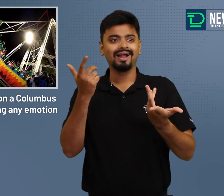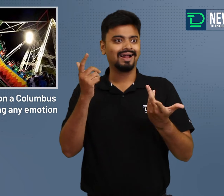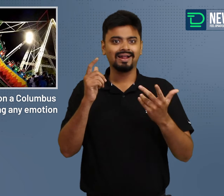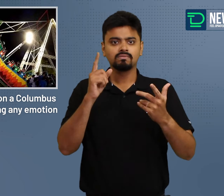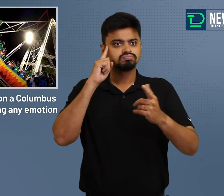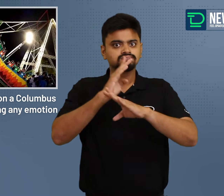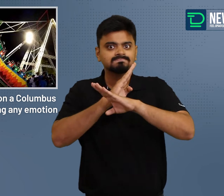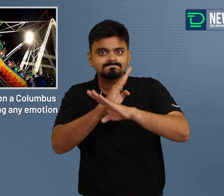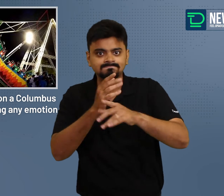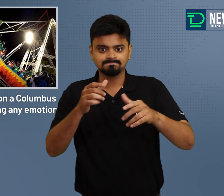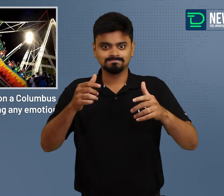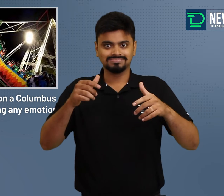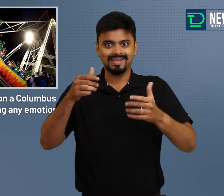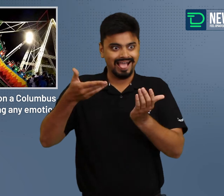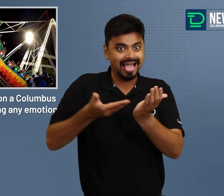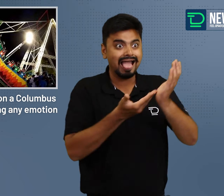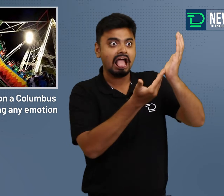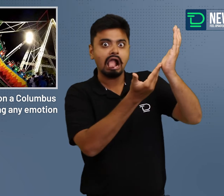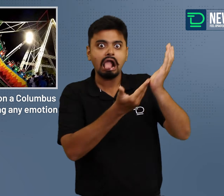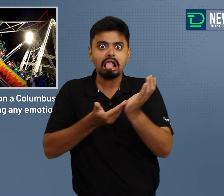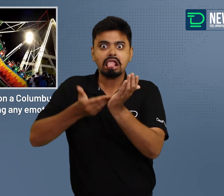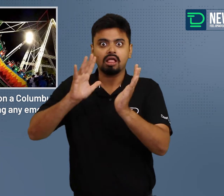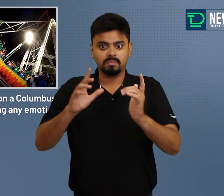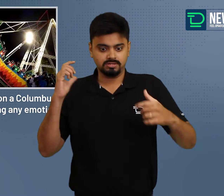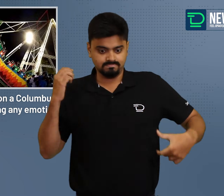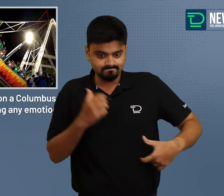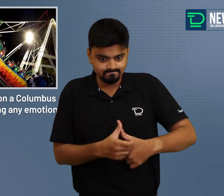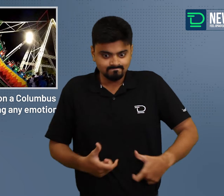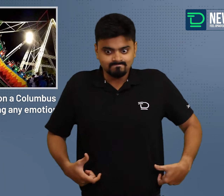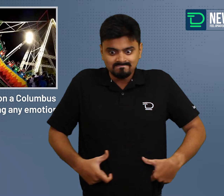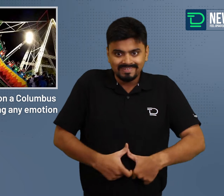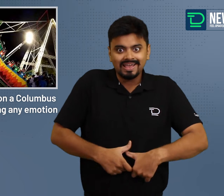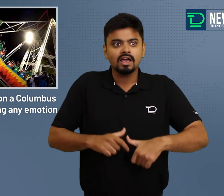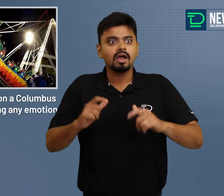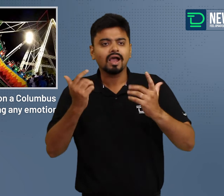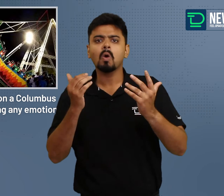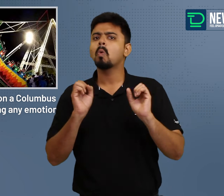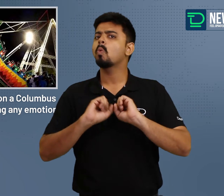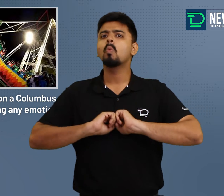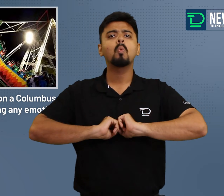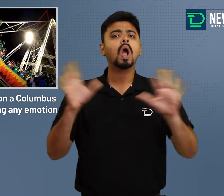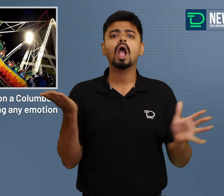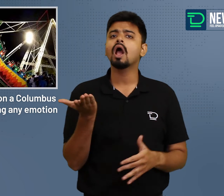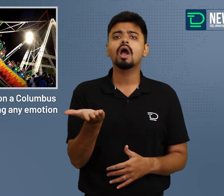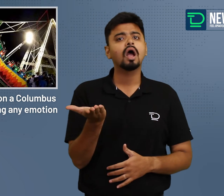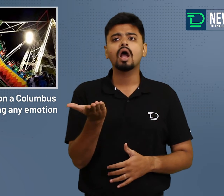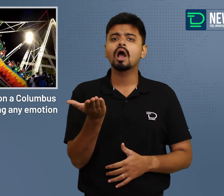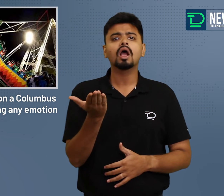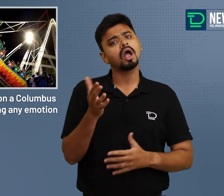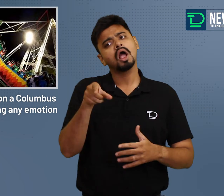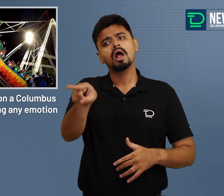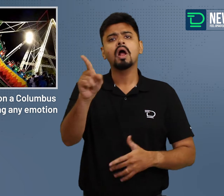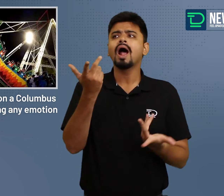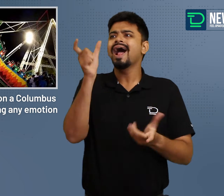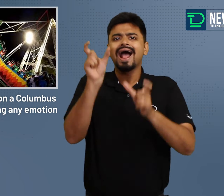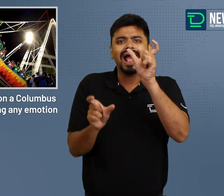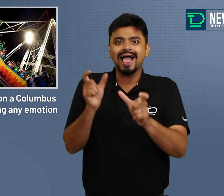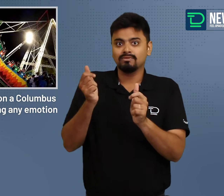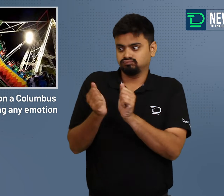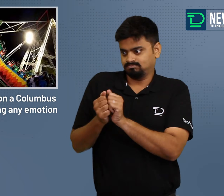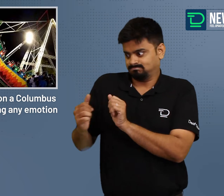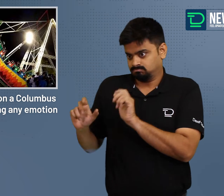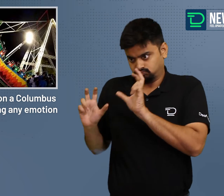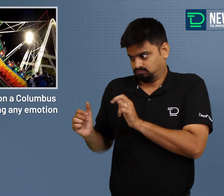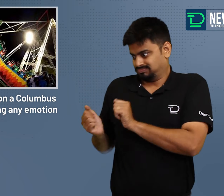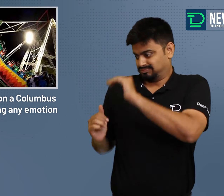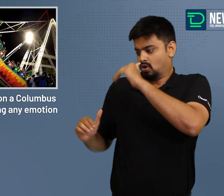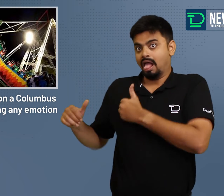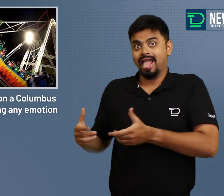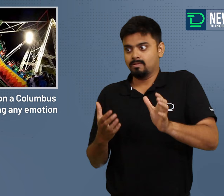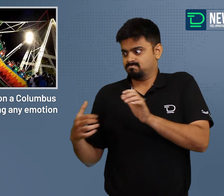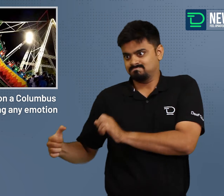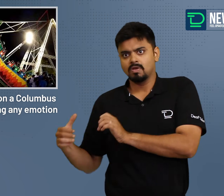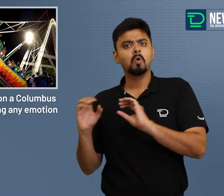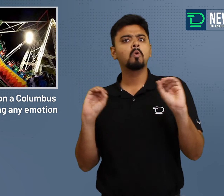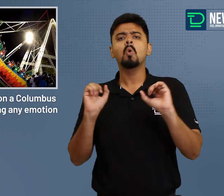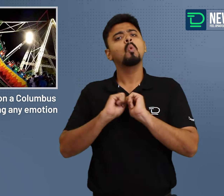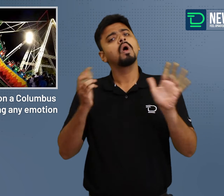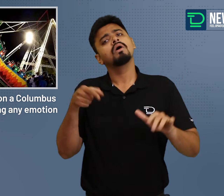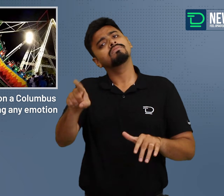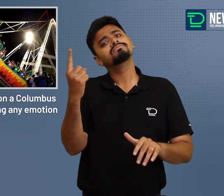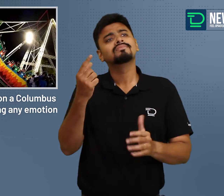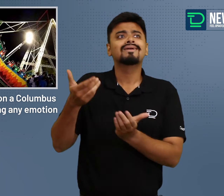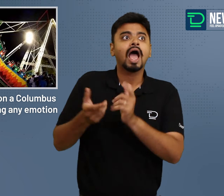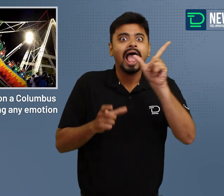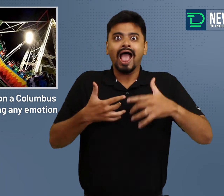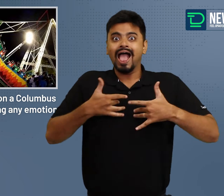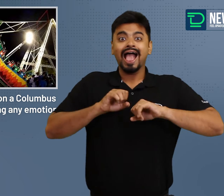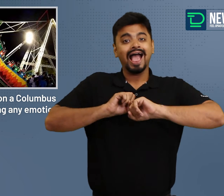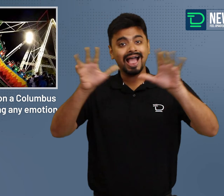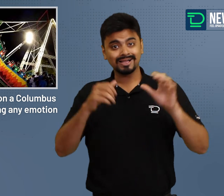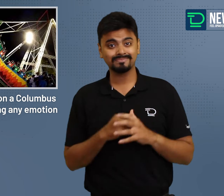is that the child is seen sitting alone without wearing any safety harness or any adult to accompany him on the ride.